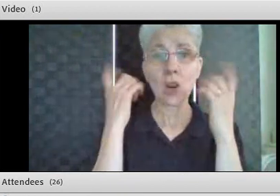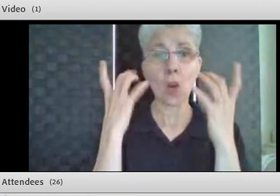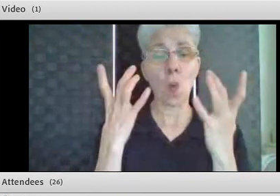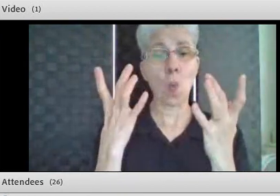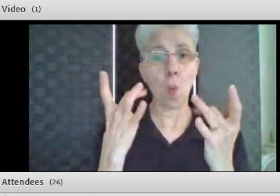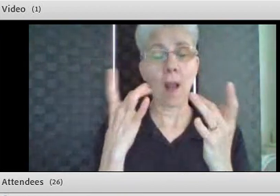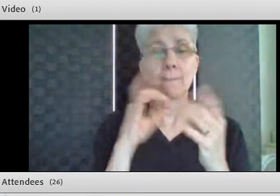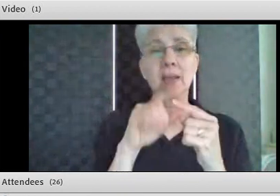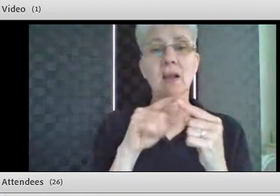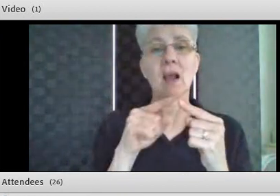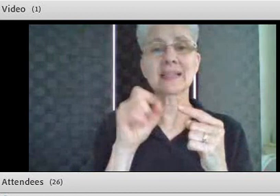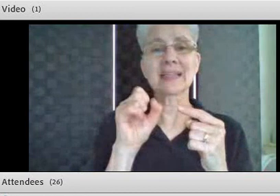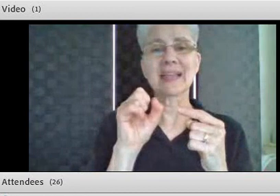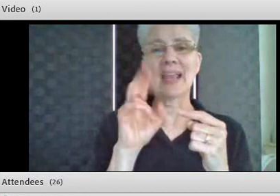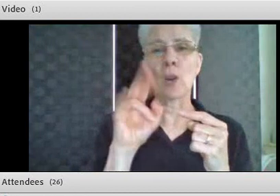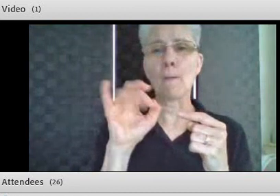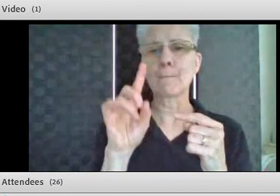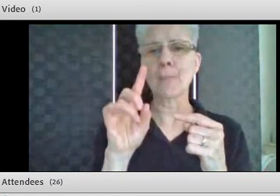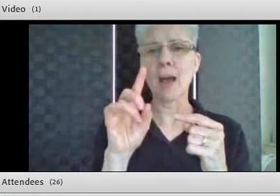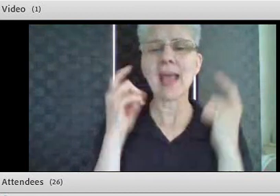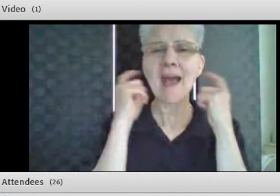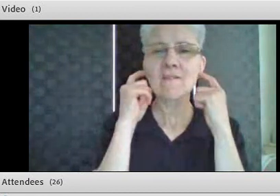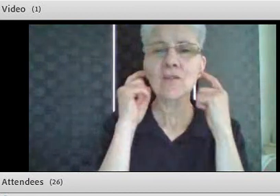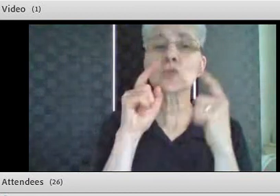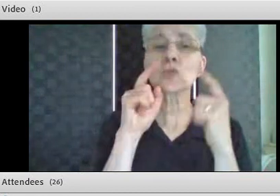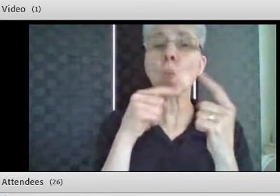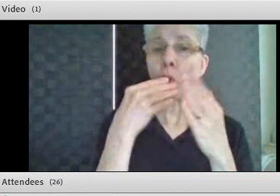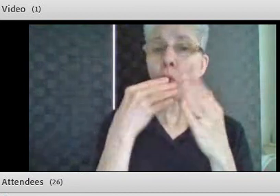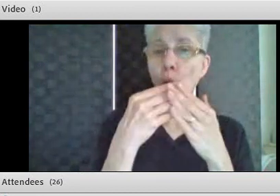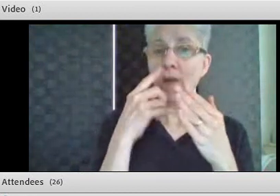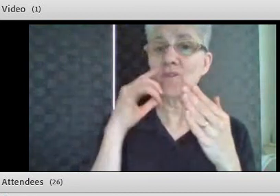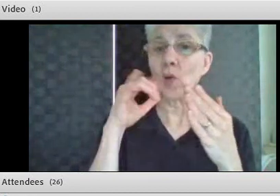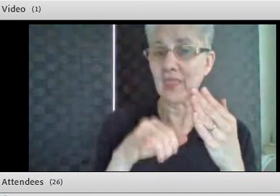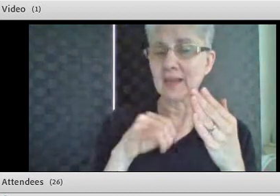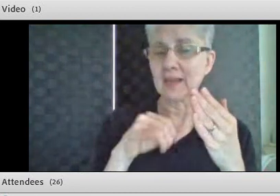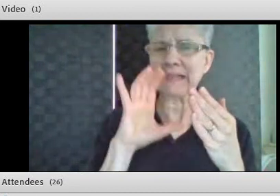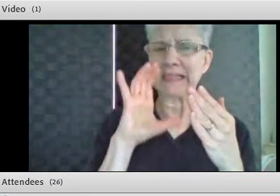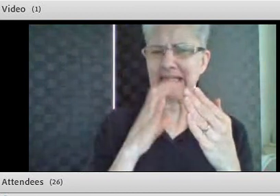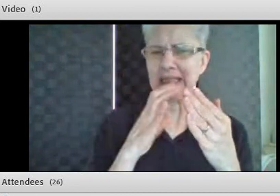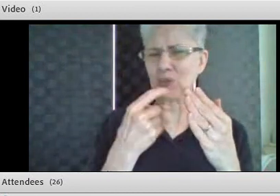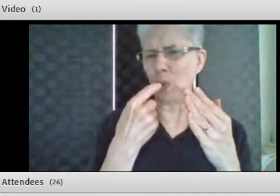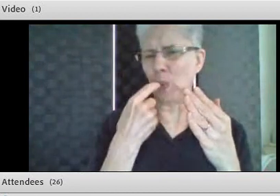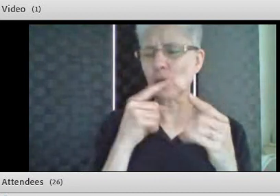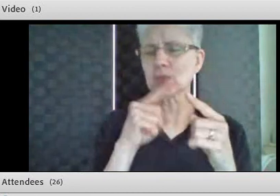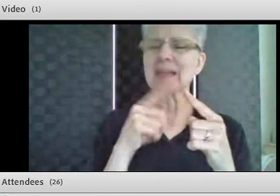Now we prefer the on-ear headphones, but you may want the in-ear headphones.